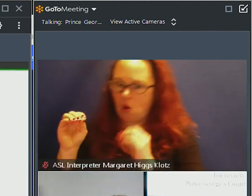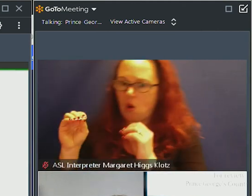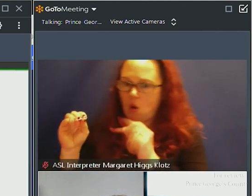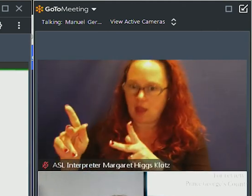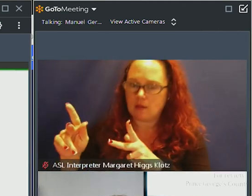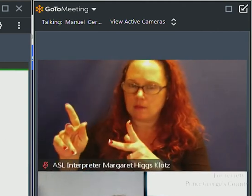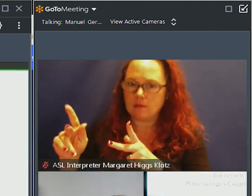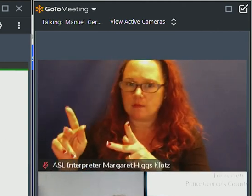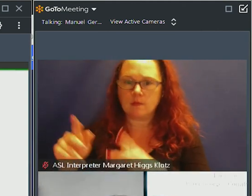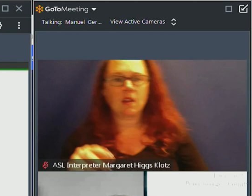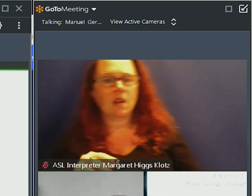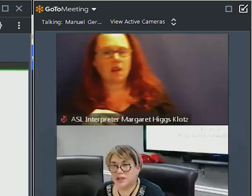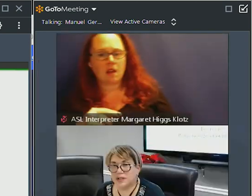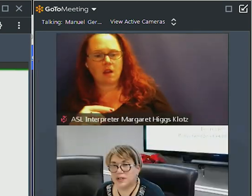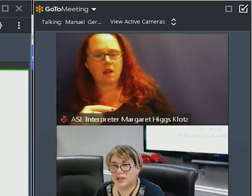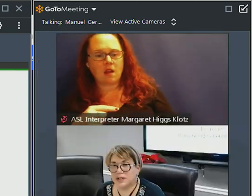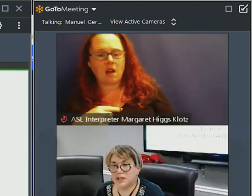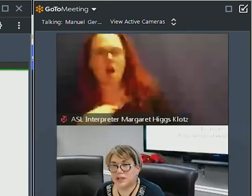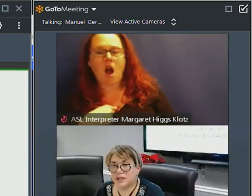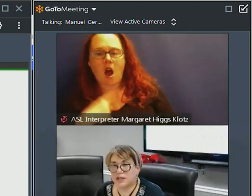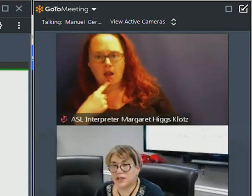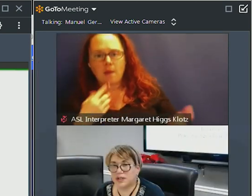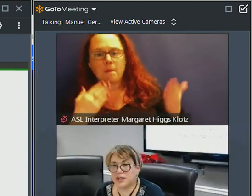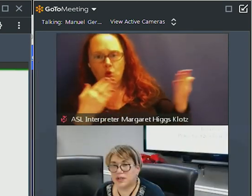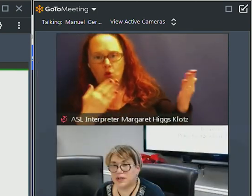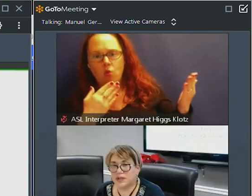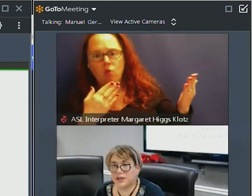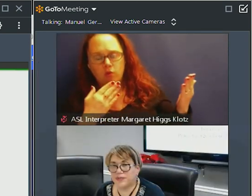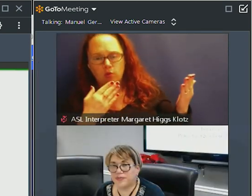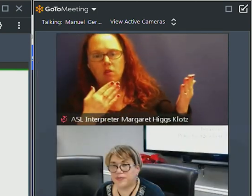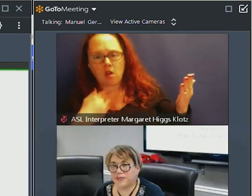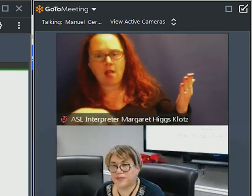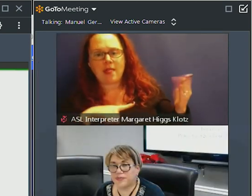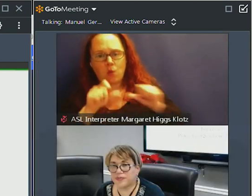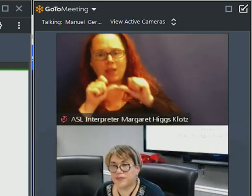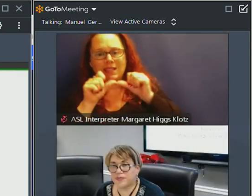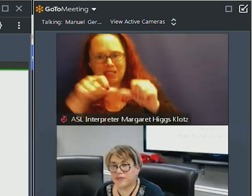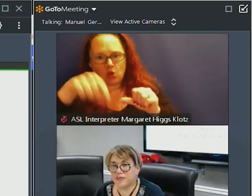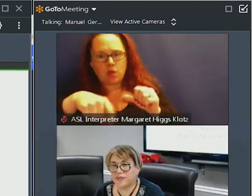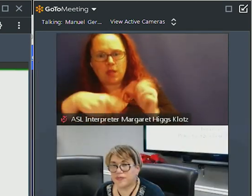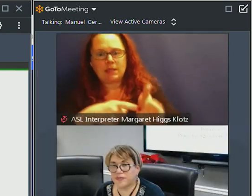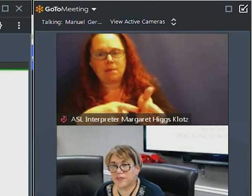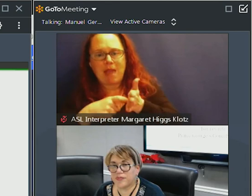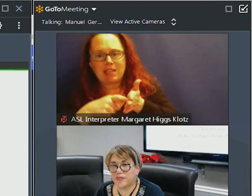Yes. I moved that. The, we continue this mandatory referral case